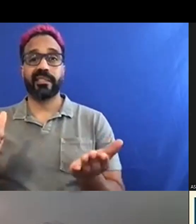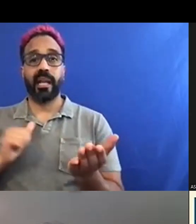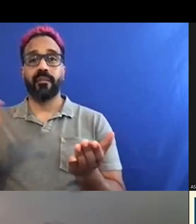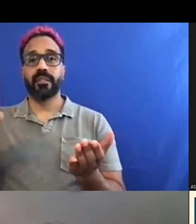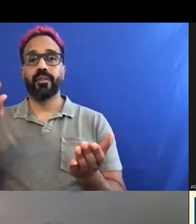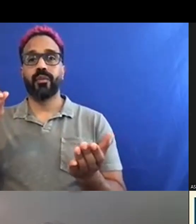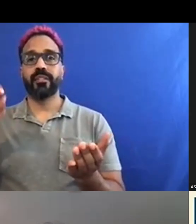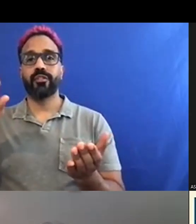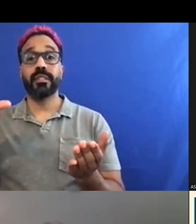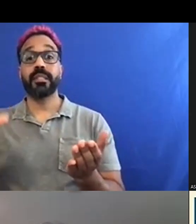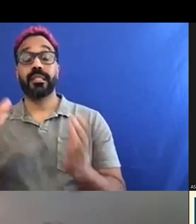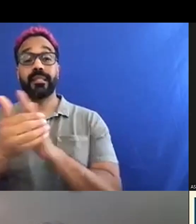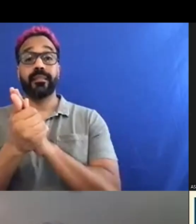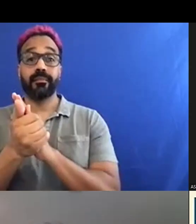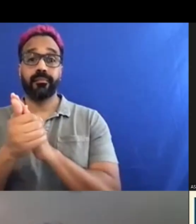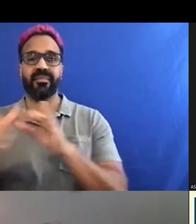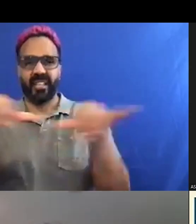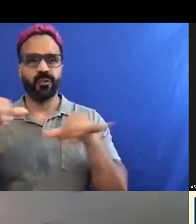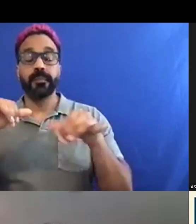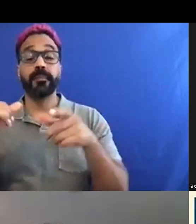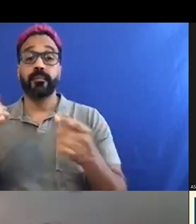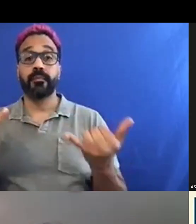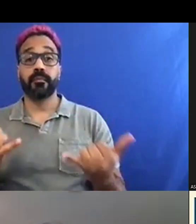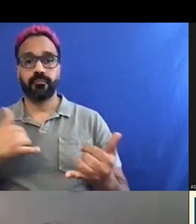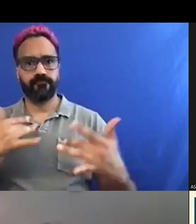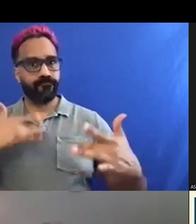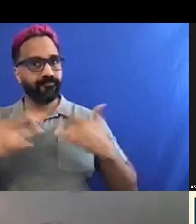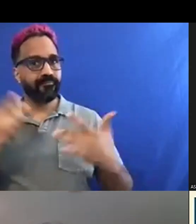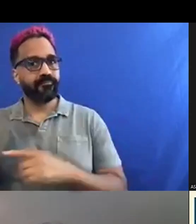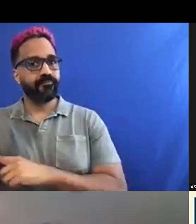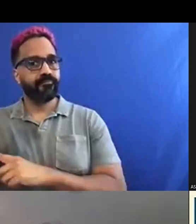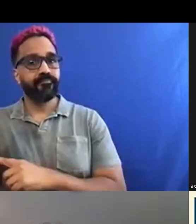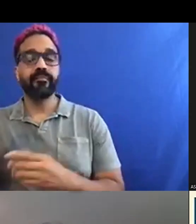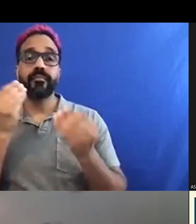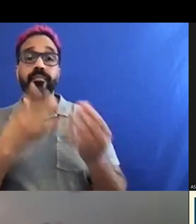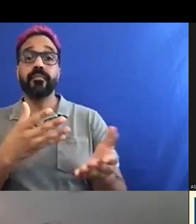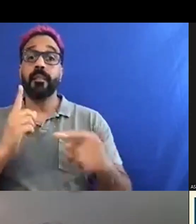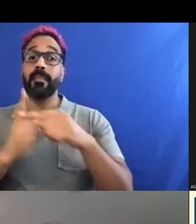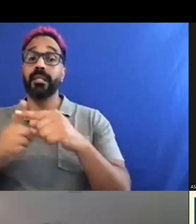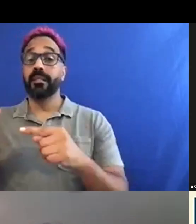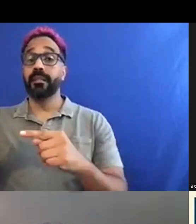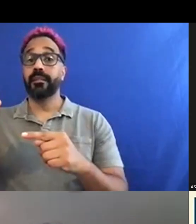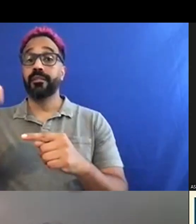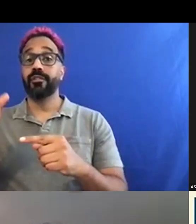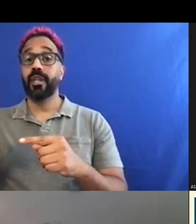I'm really excited to present this information to you all and also to hear from Shannon and Sabrina to kind of ground how